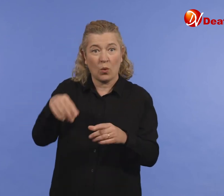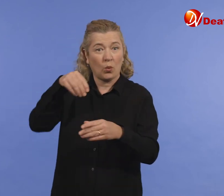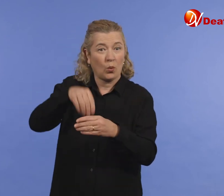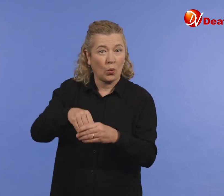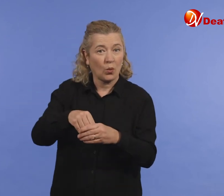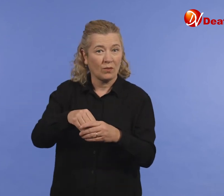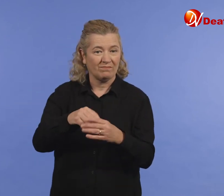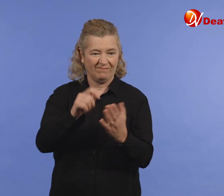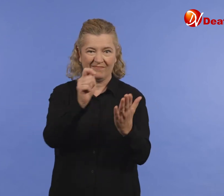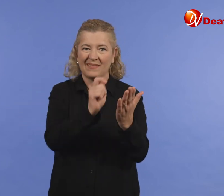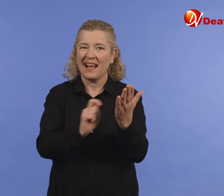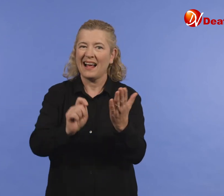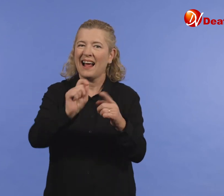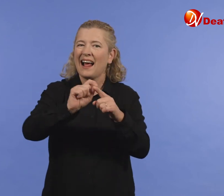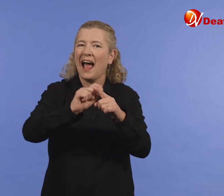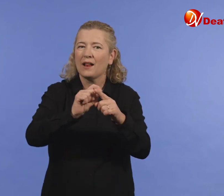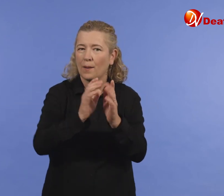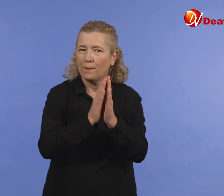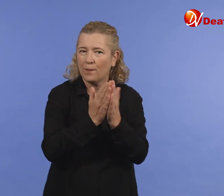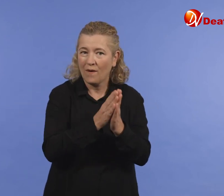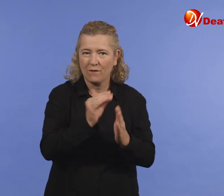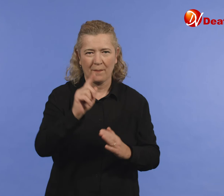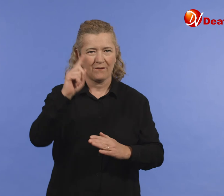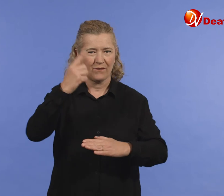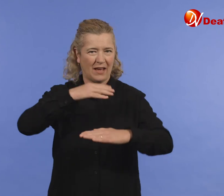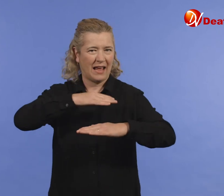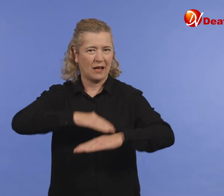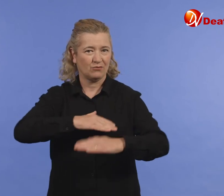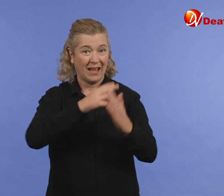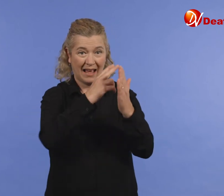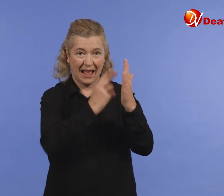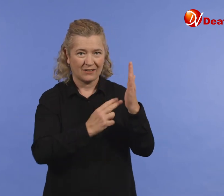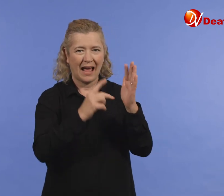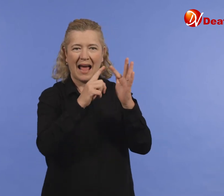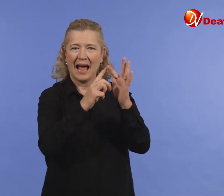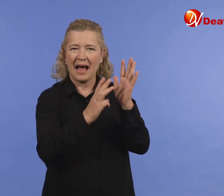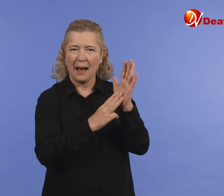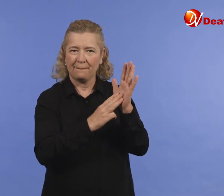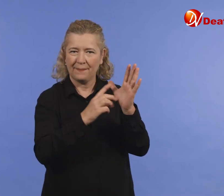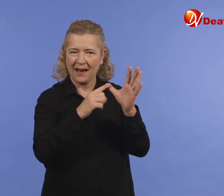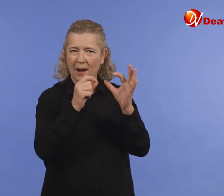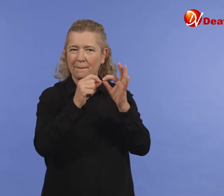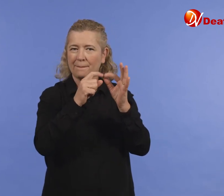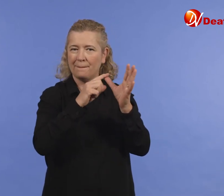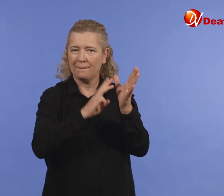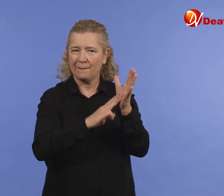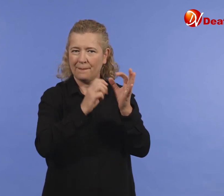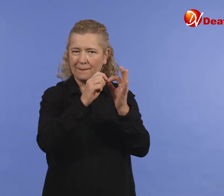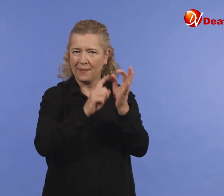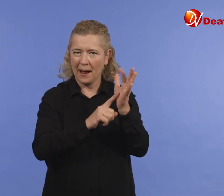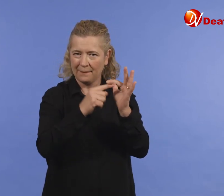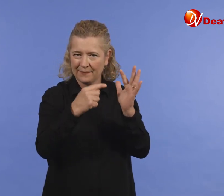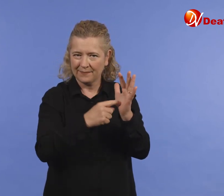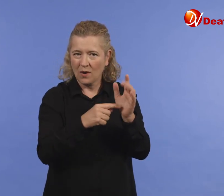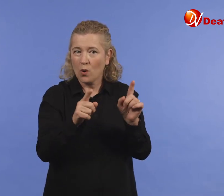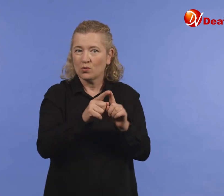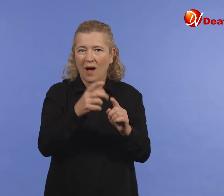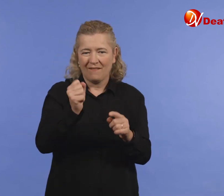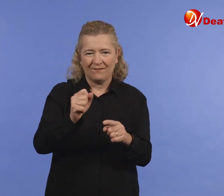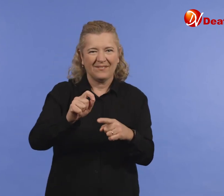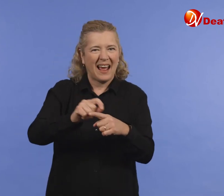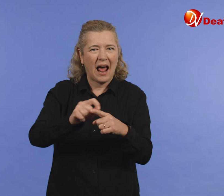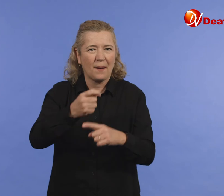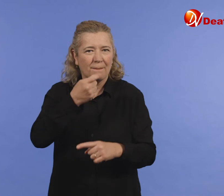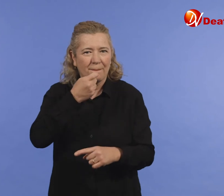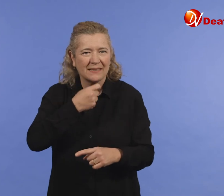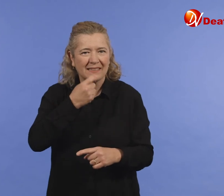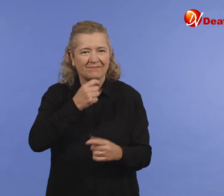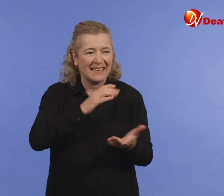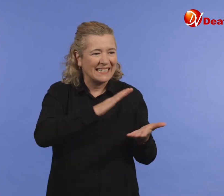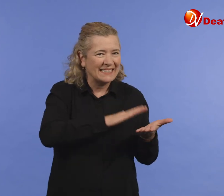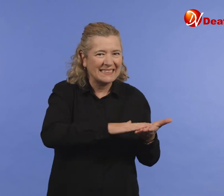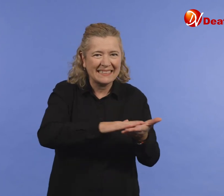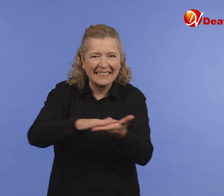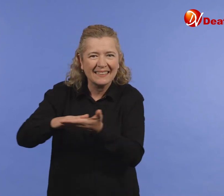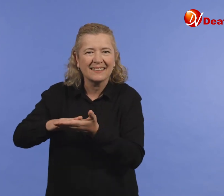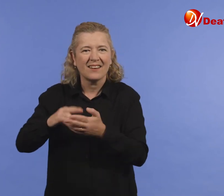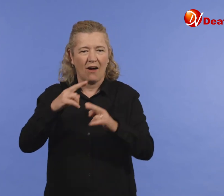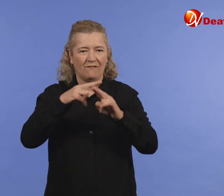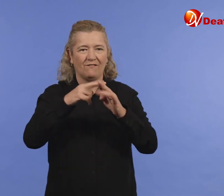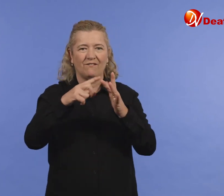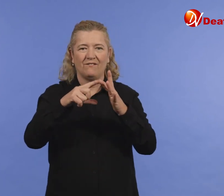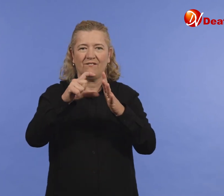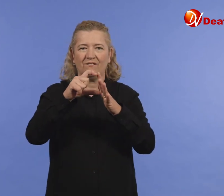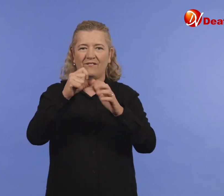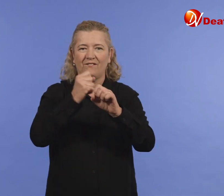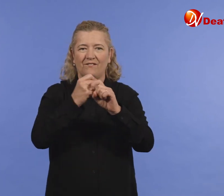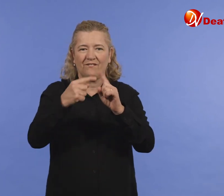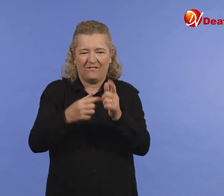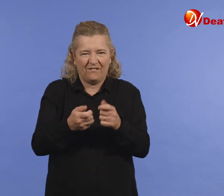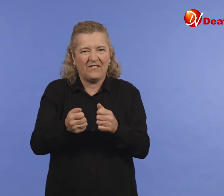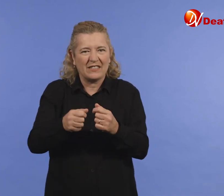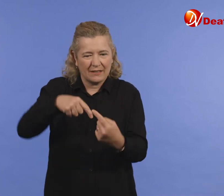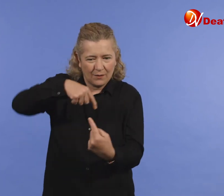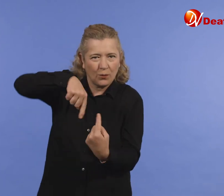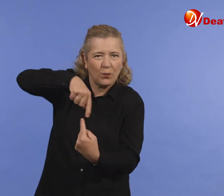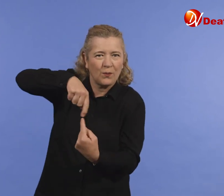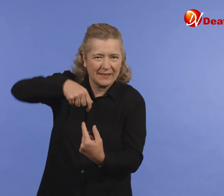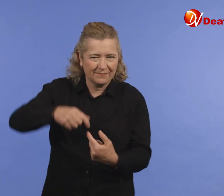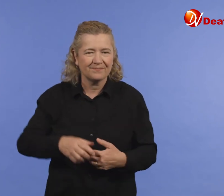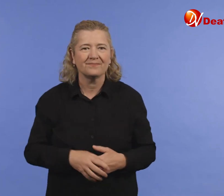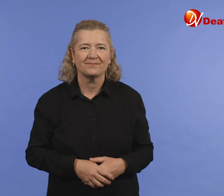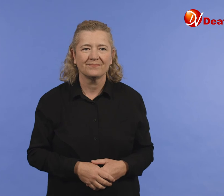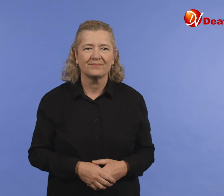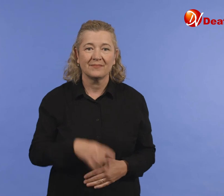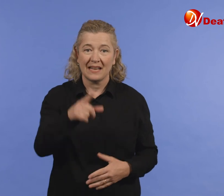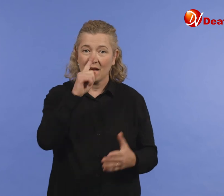including a colouring-in book by First Nations artist Emma Bamblett, coloured pencils, stickers and fidget spinners.